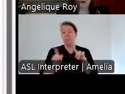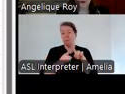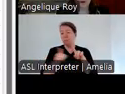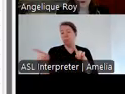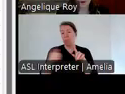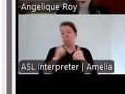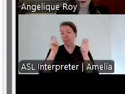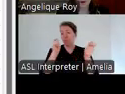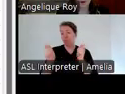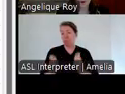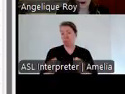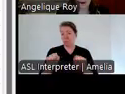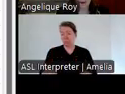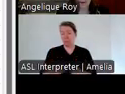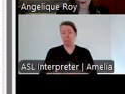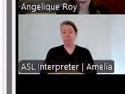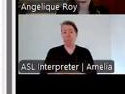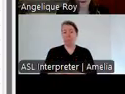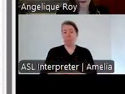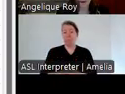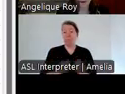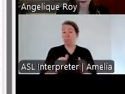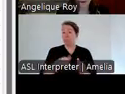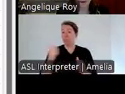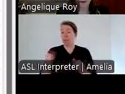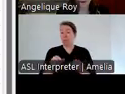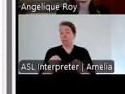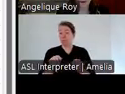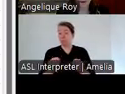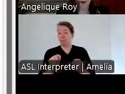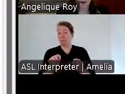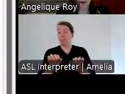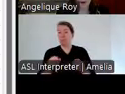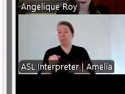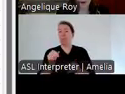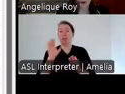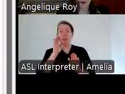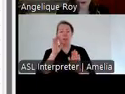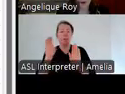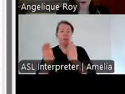That is meant to record the database name and all the icons that need to be applied to it.